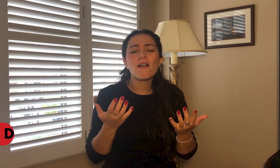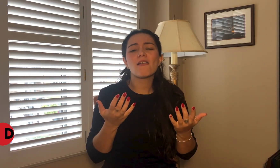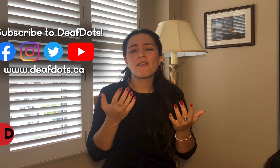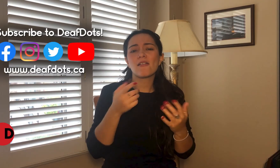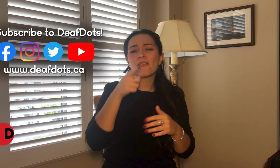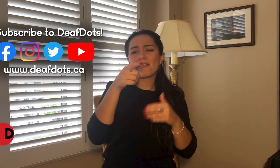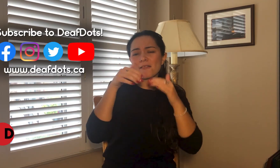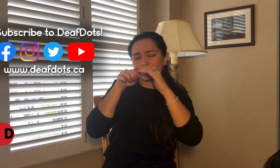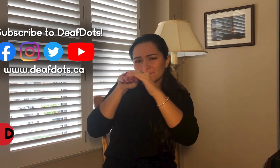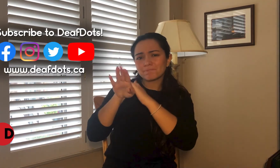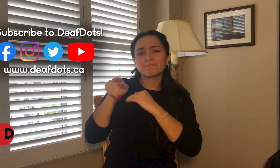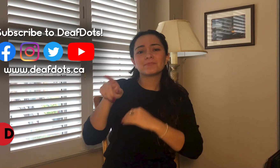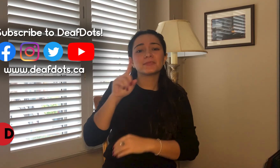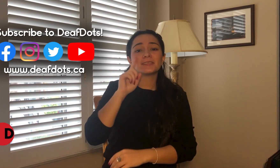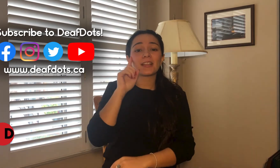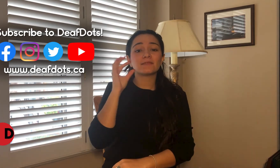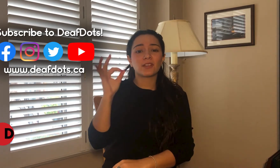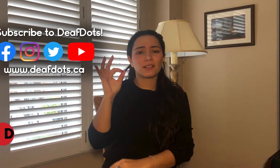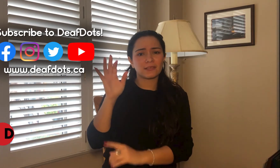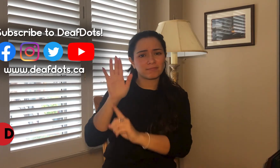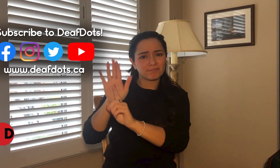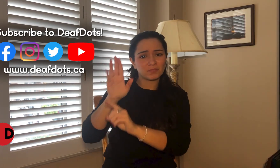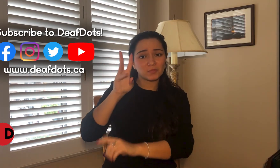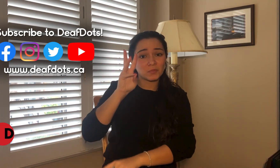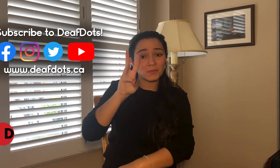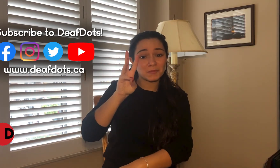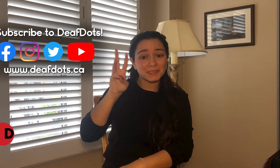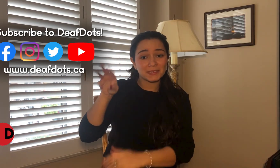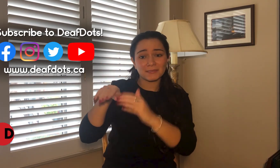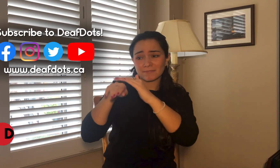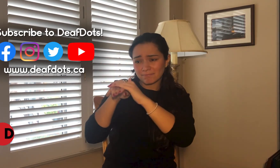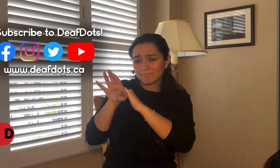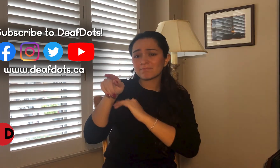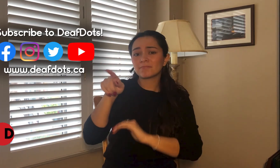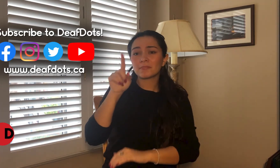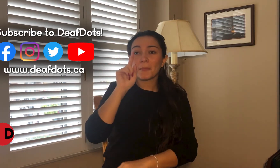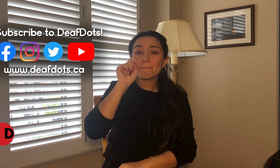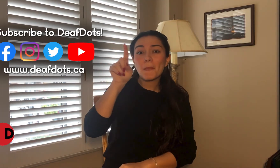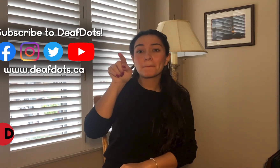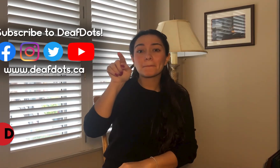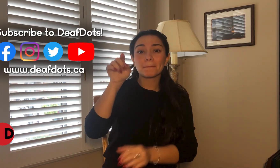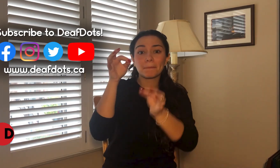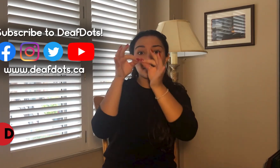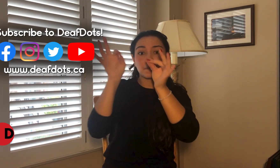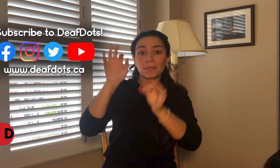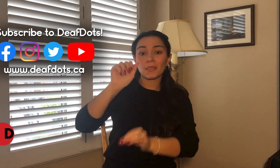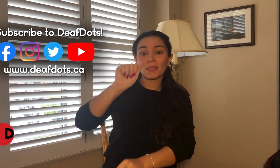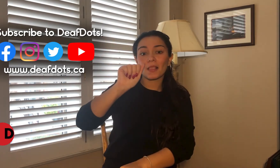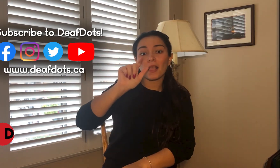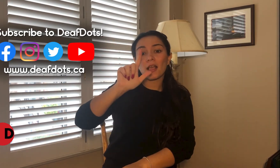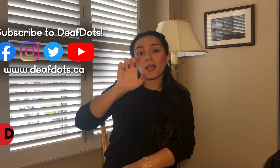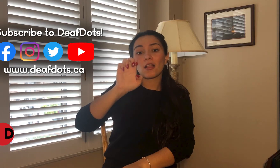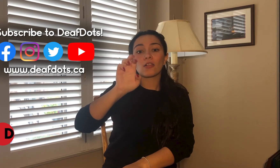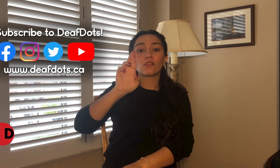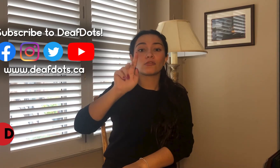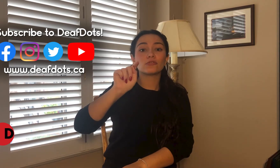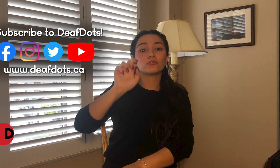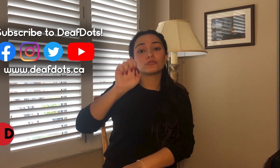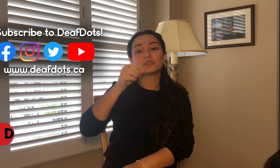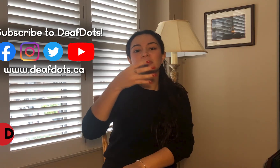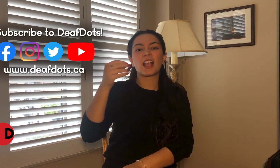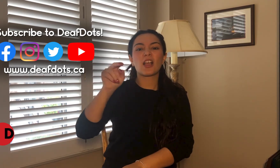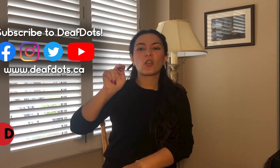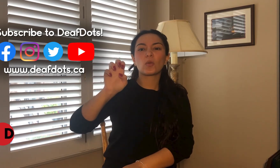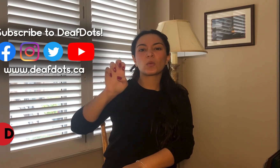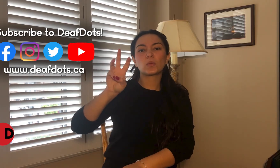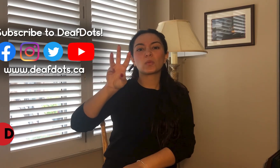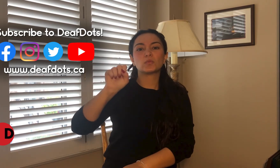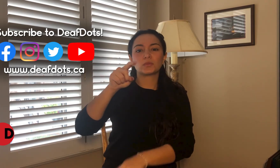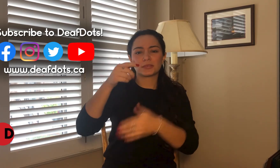On the DeafDots website, go to Alerts & News then click 'Submit News'